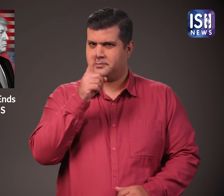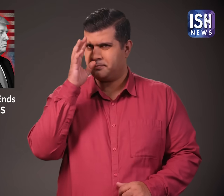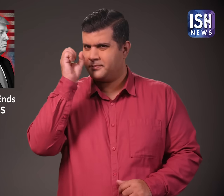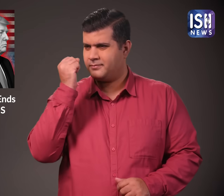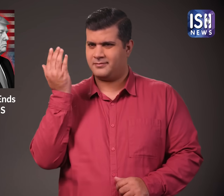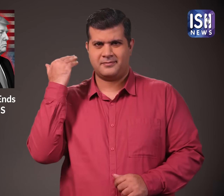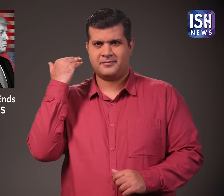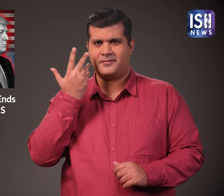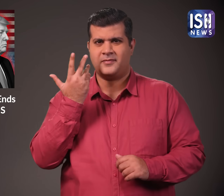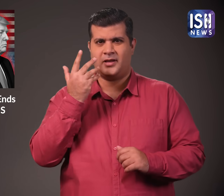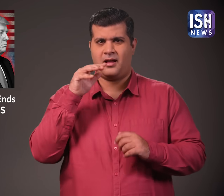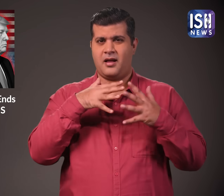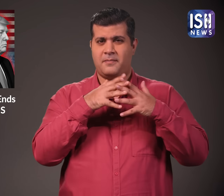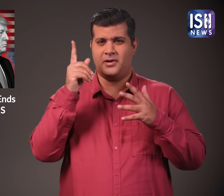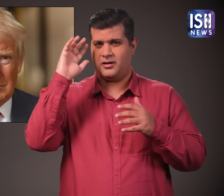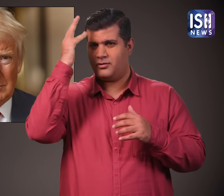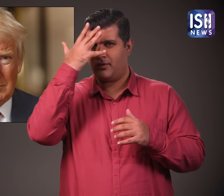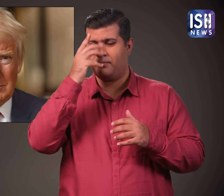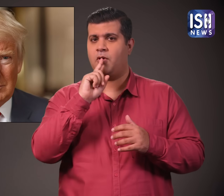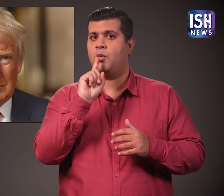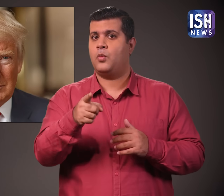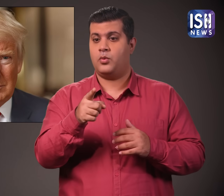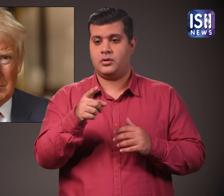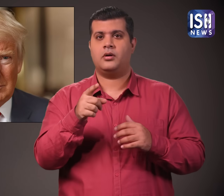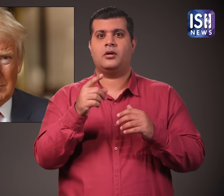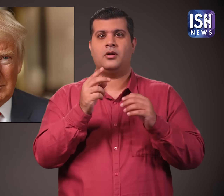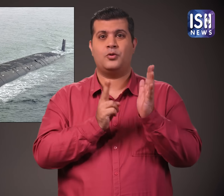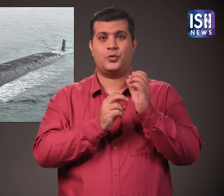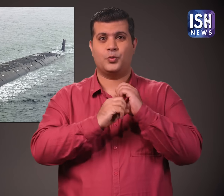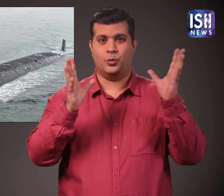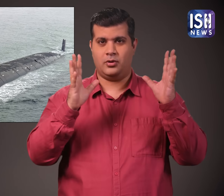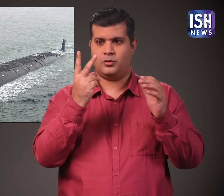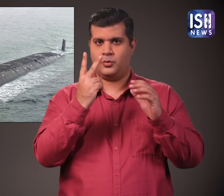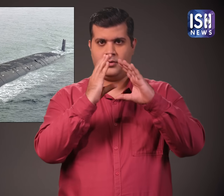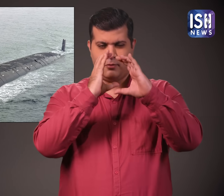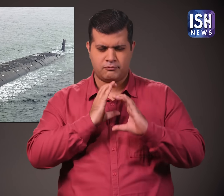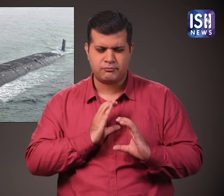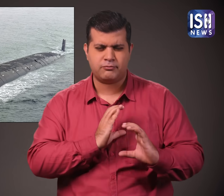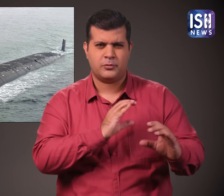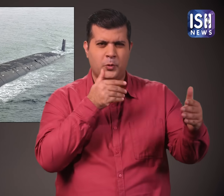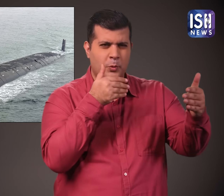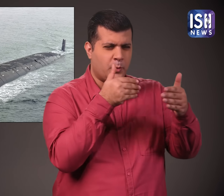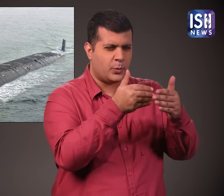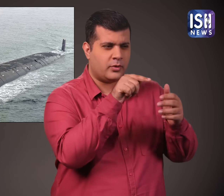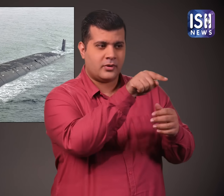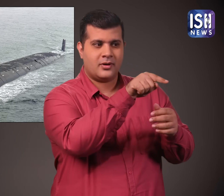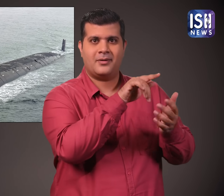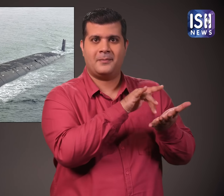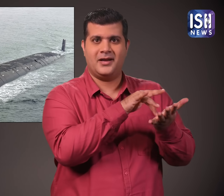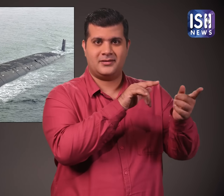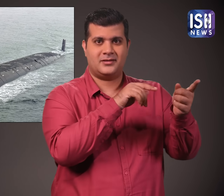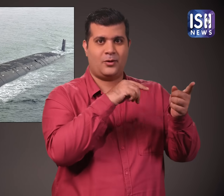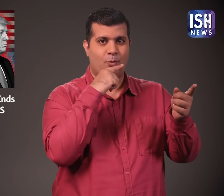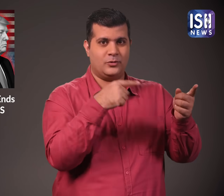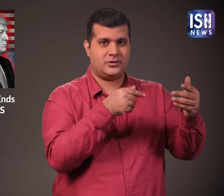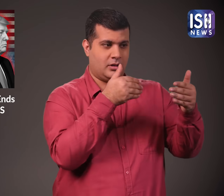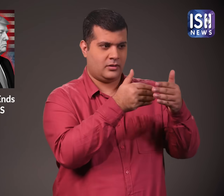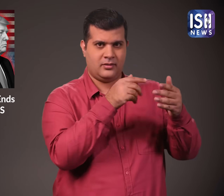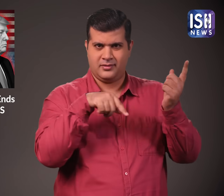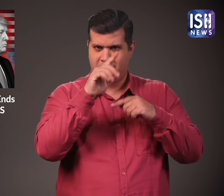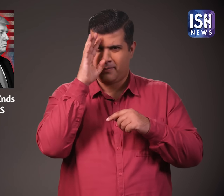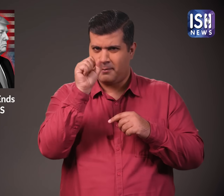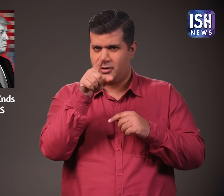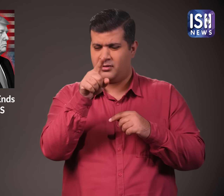Do you remember how US President Donald Trump had ordered to send two nuclear submarines near Russia?